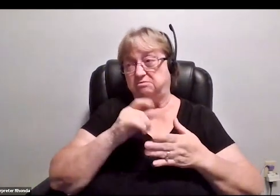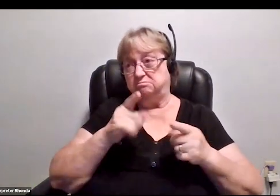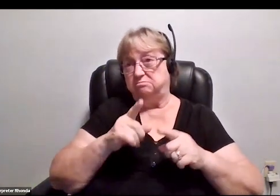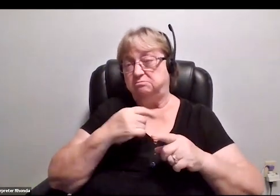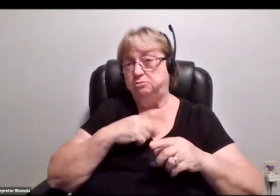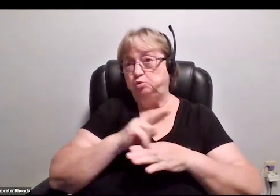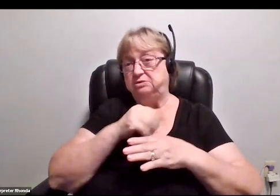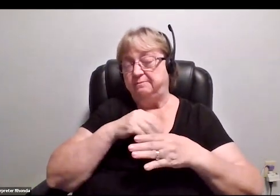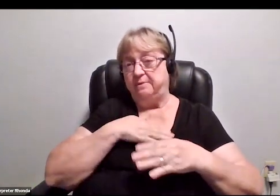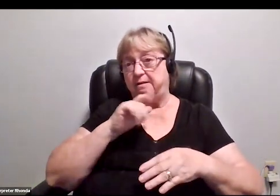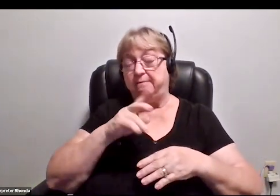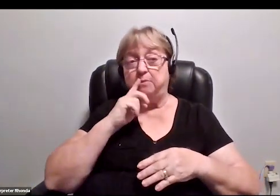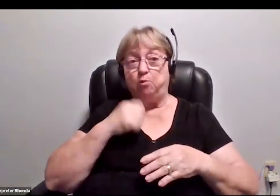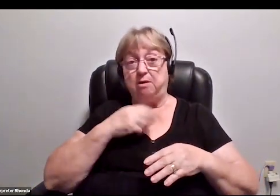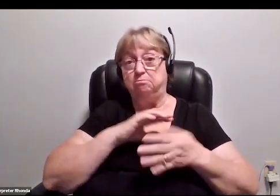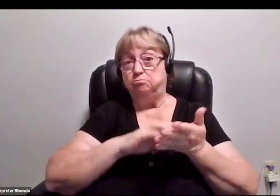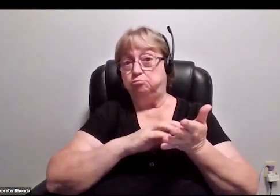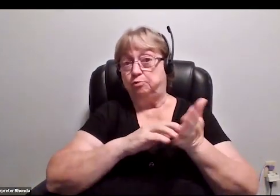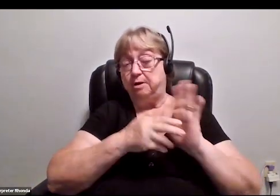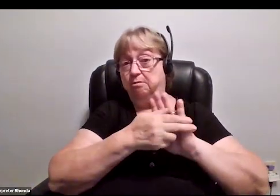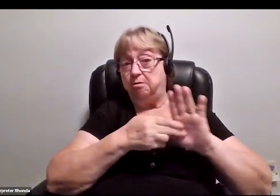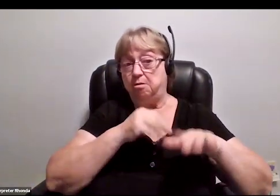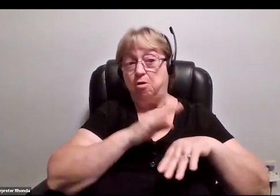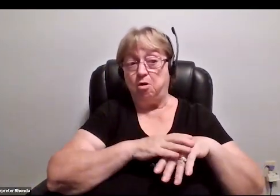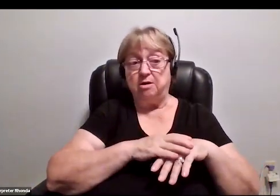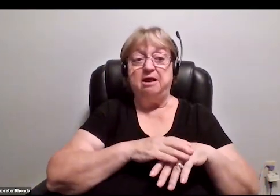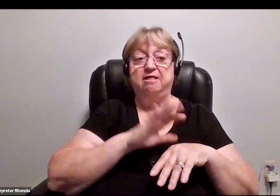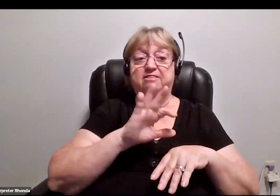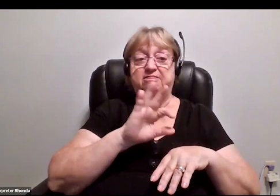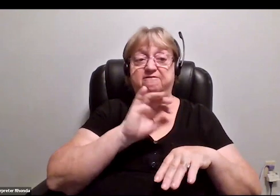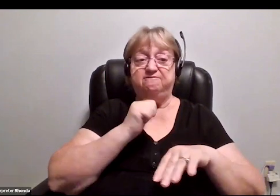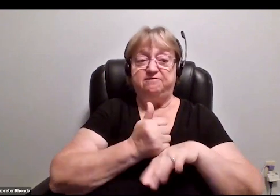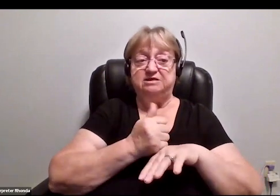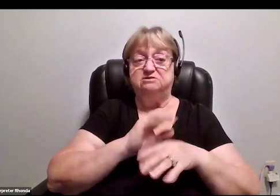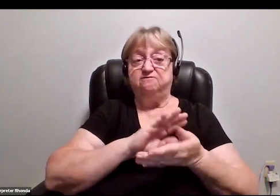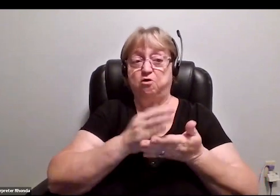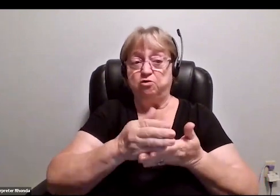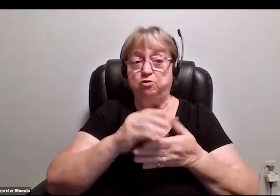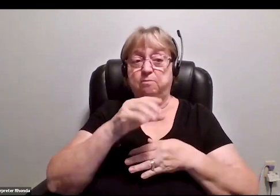We put braille labels on the fixed-volume micropipettes to get 5 microliters.